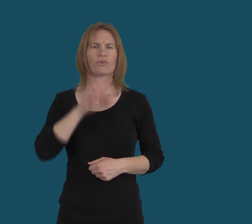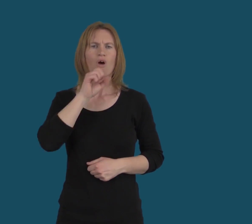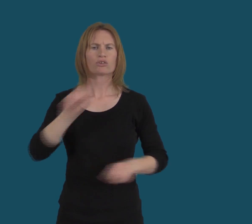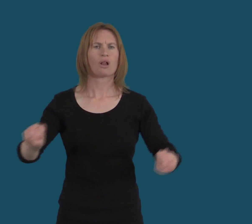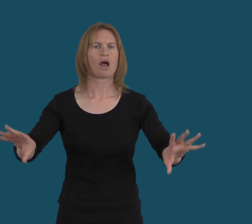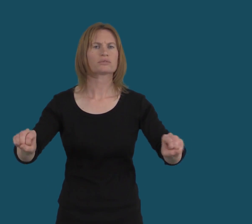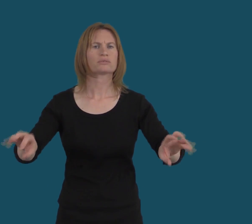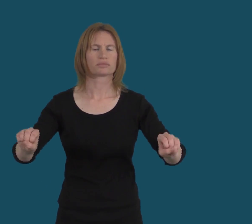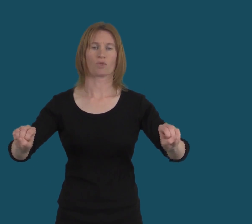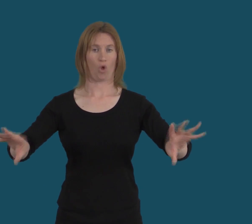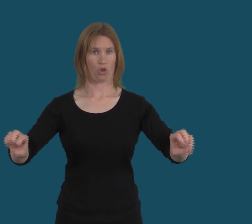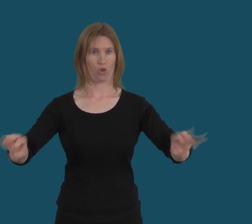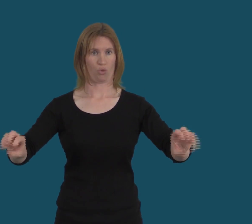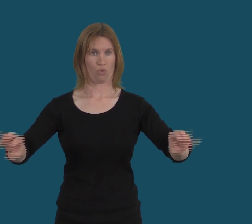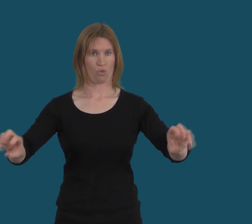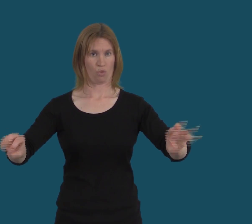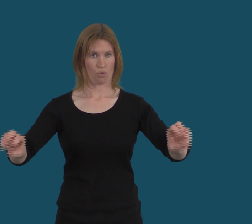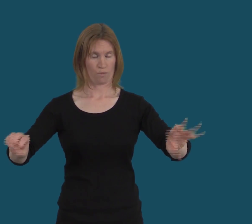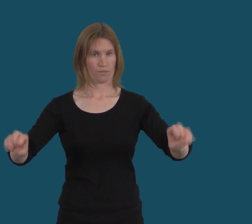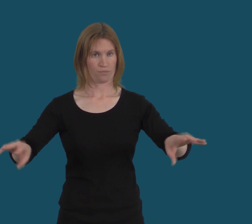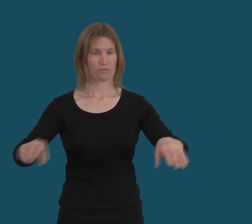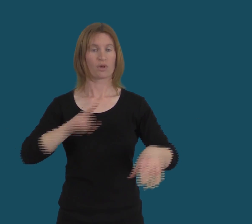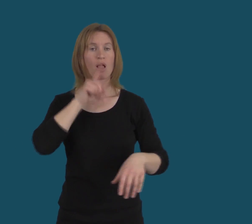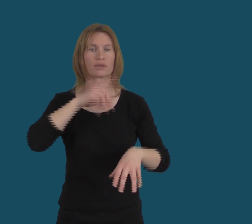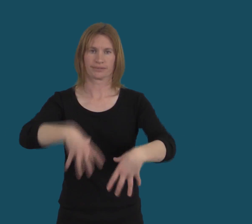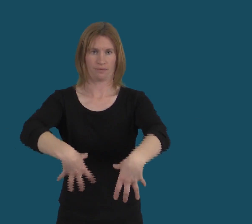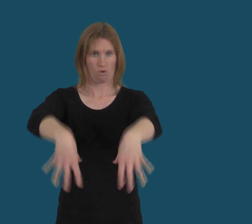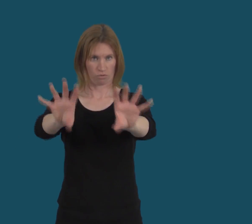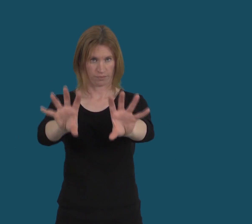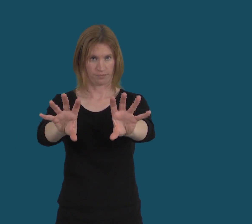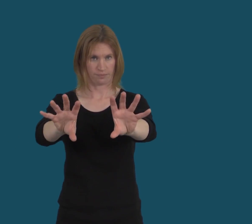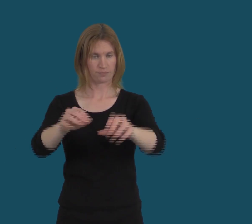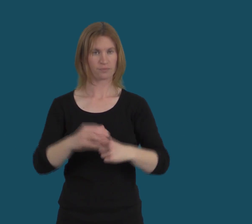Turn on your orange hazard lights and head lights.